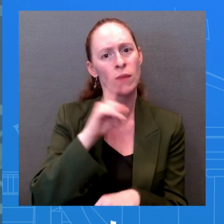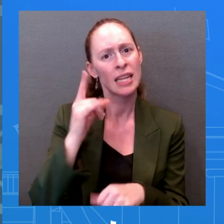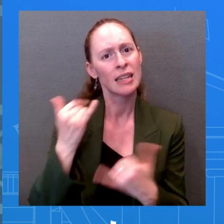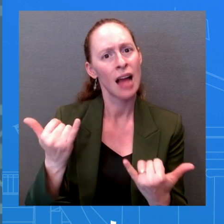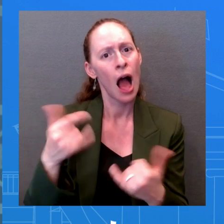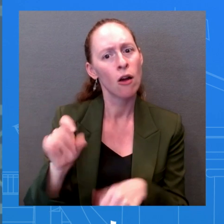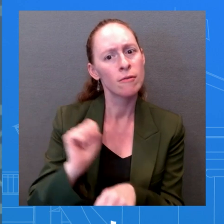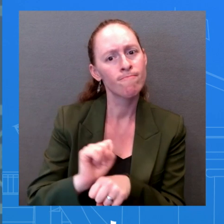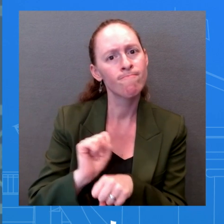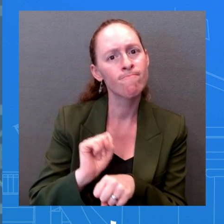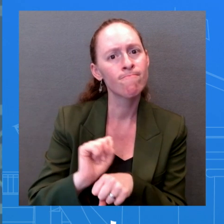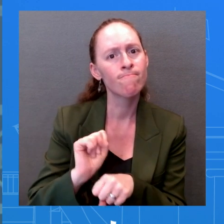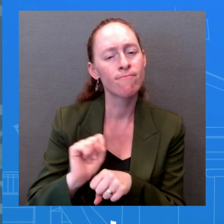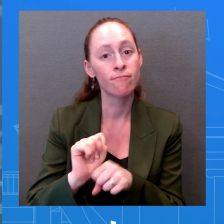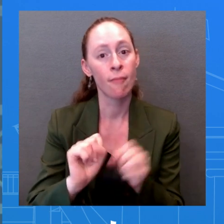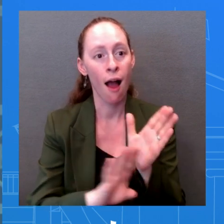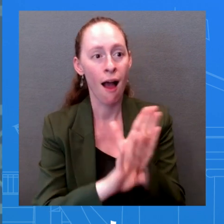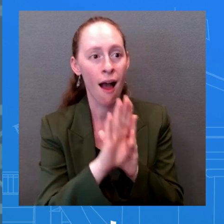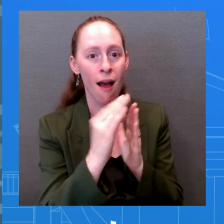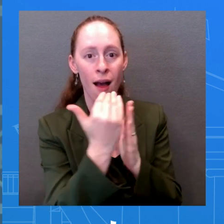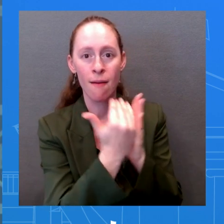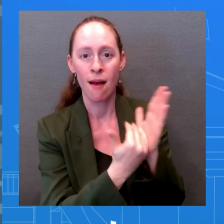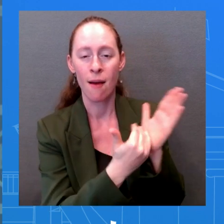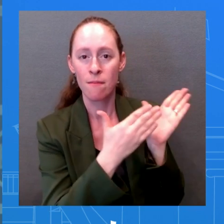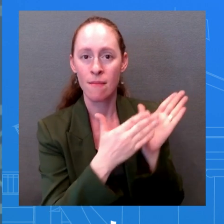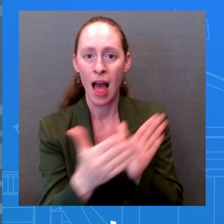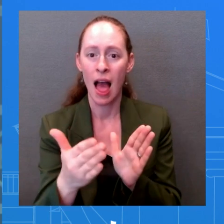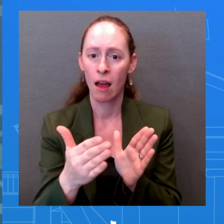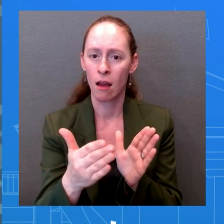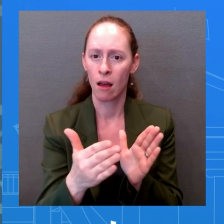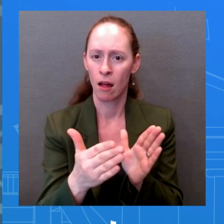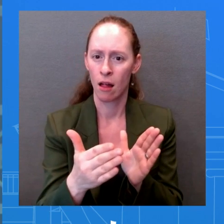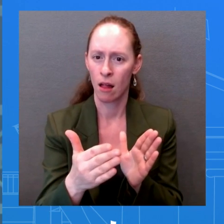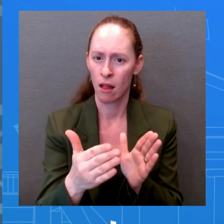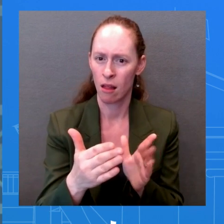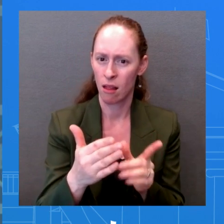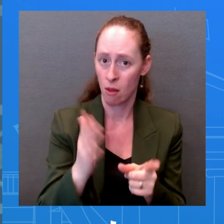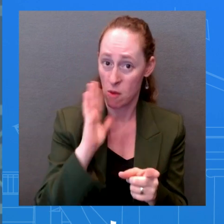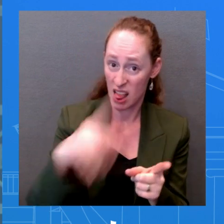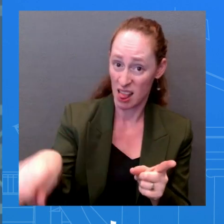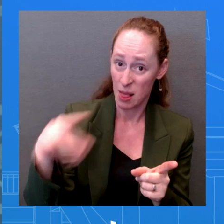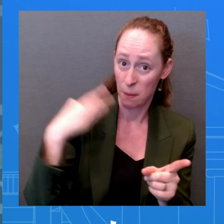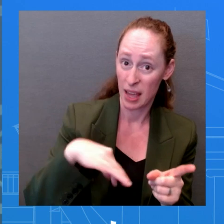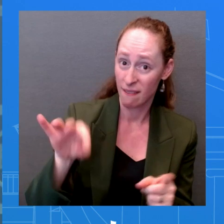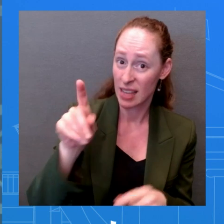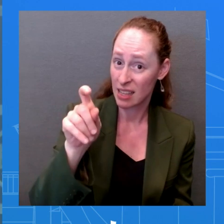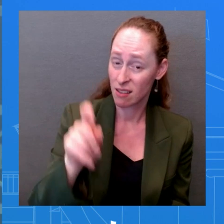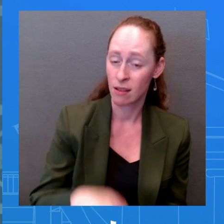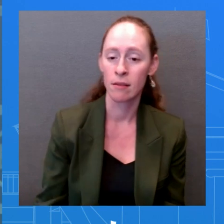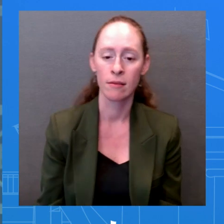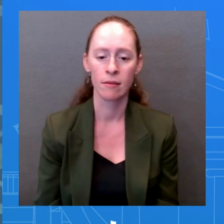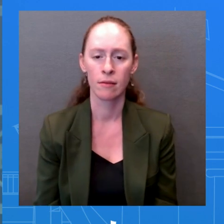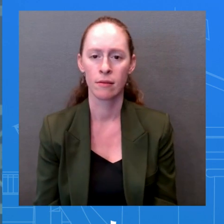around the student let -- the student loan debt relief. Let's be very clear on what this is going to do: